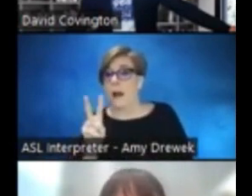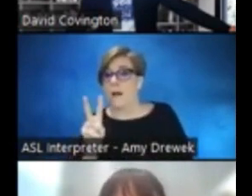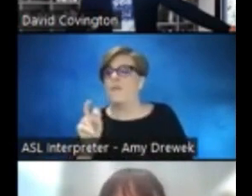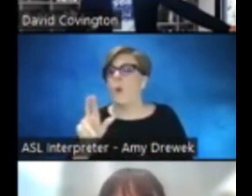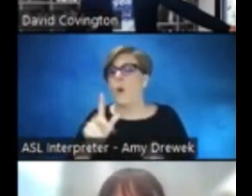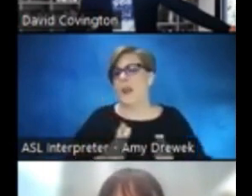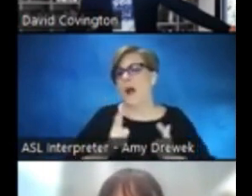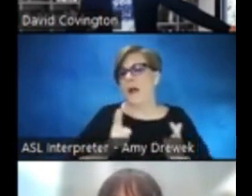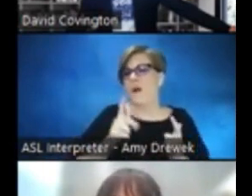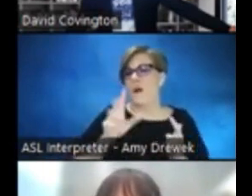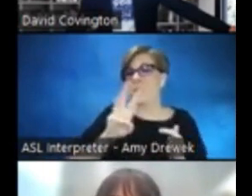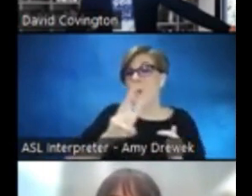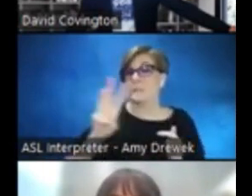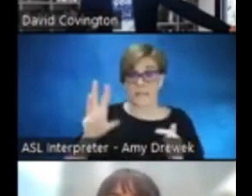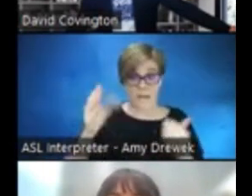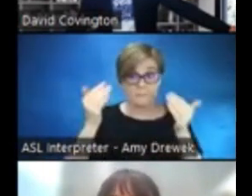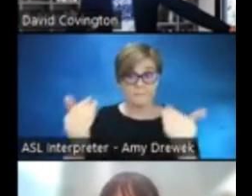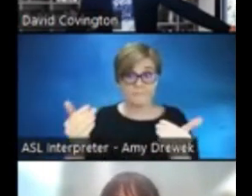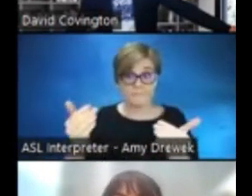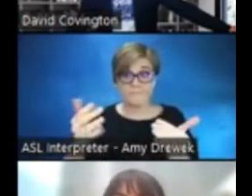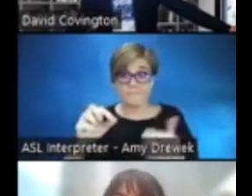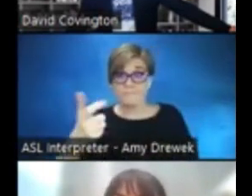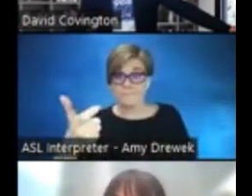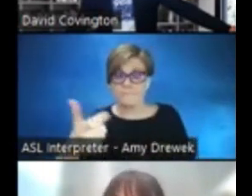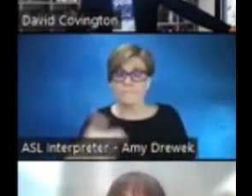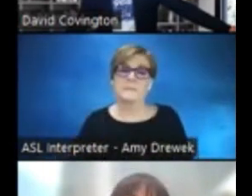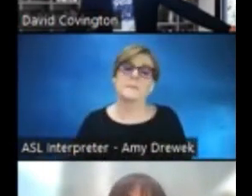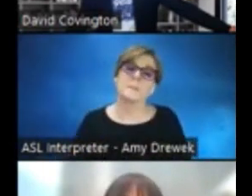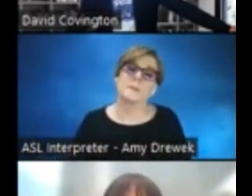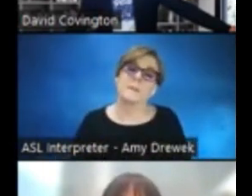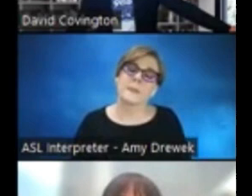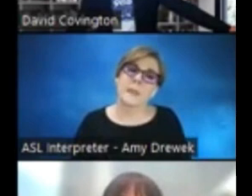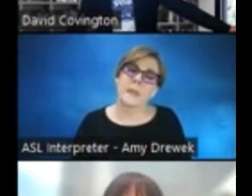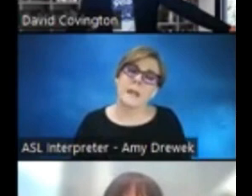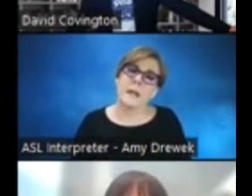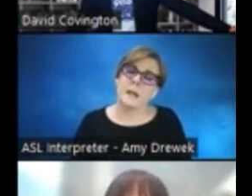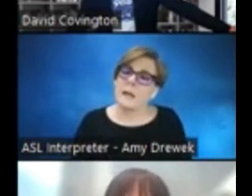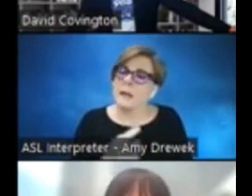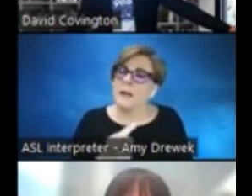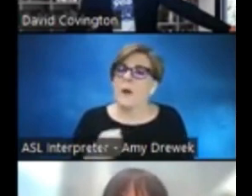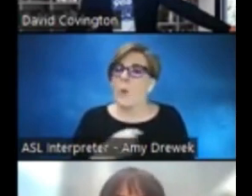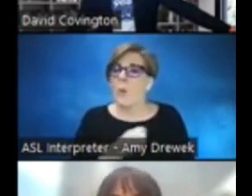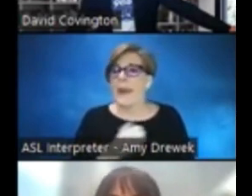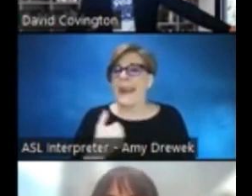FEEL FREE. WE ALSO HAVE SOMETHING OF A BUDGET UPDATE.